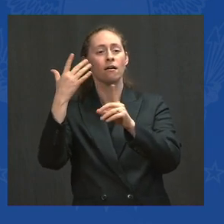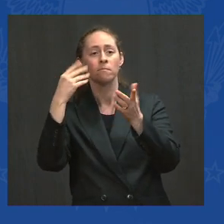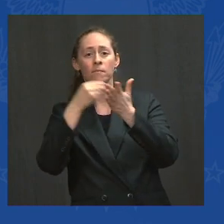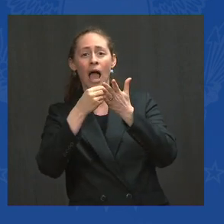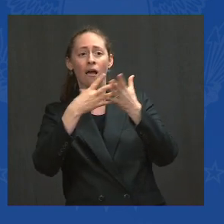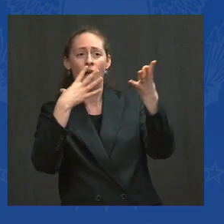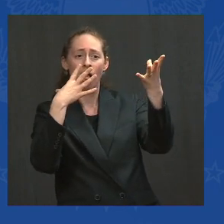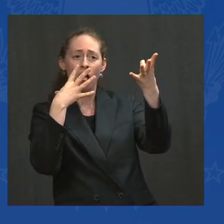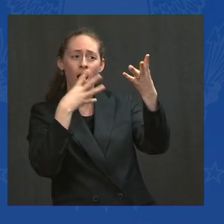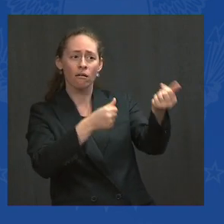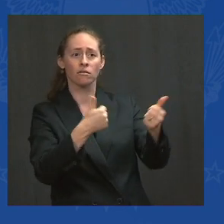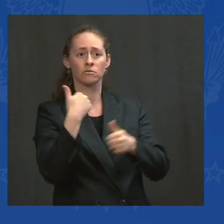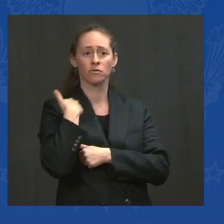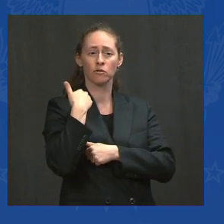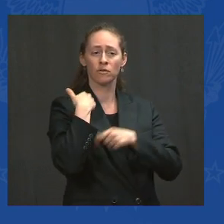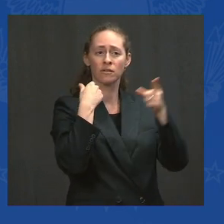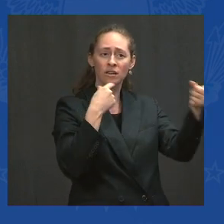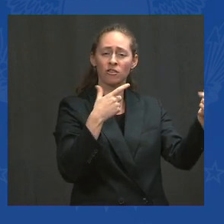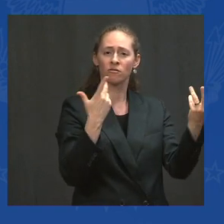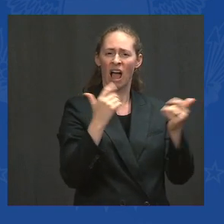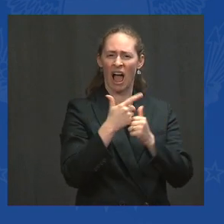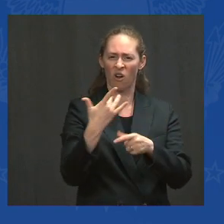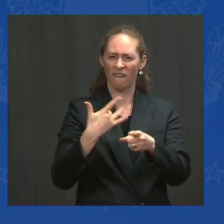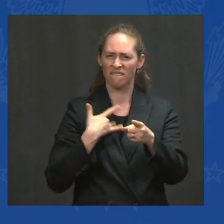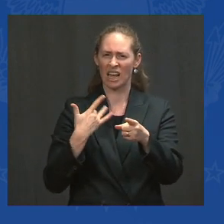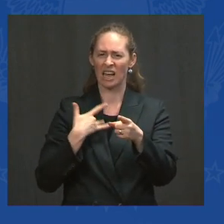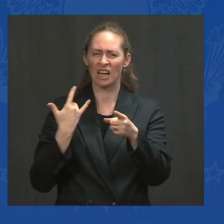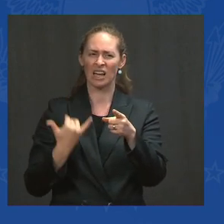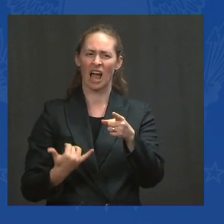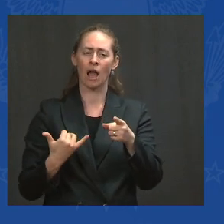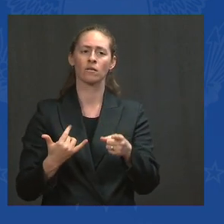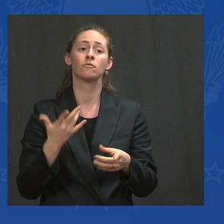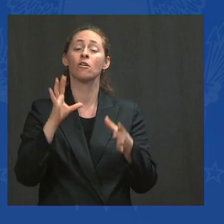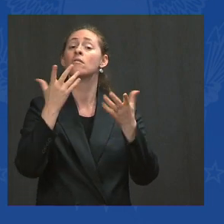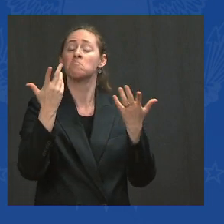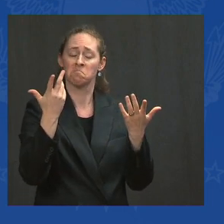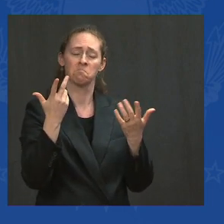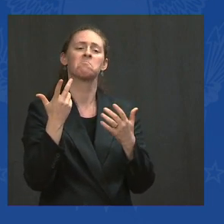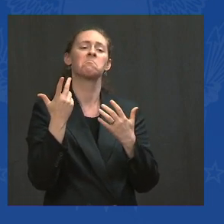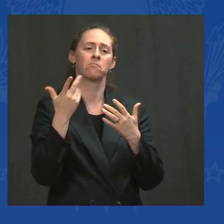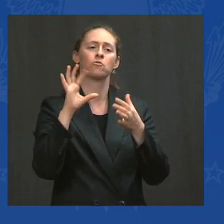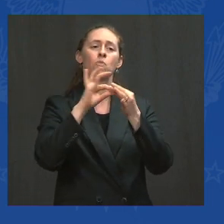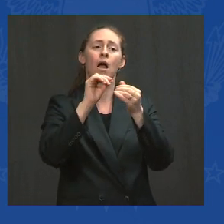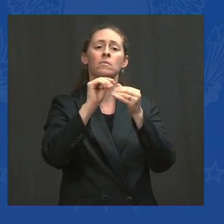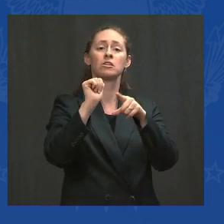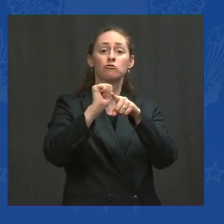The President: Relative to the training and capacity of the ANSF and the training of the